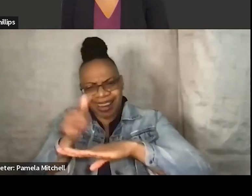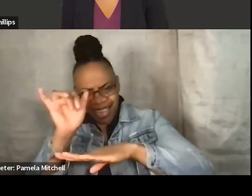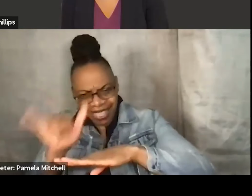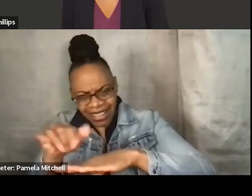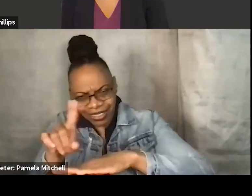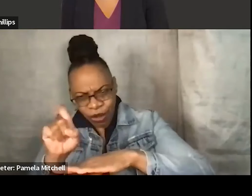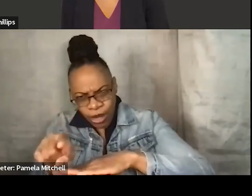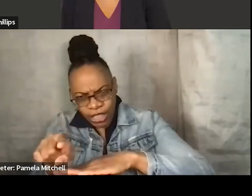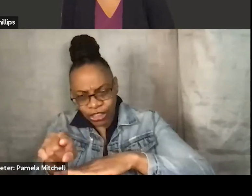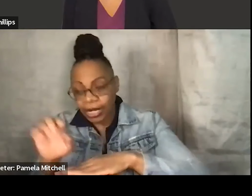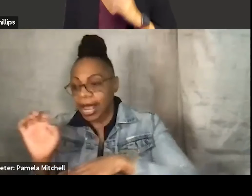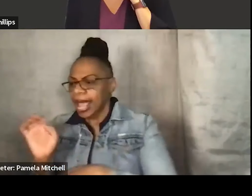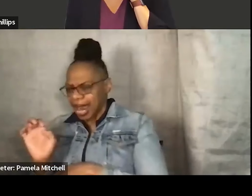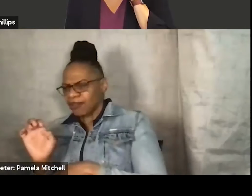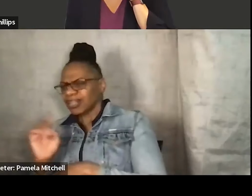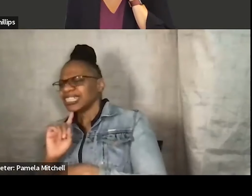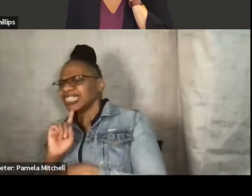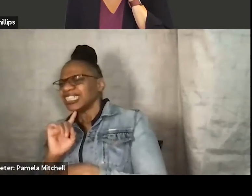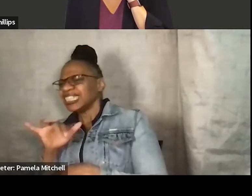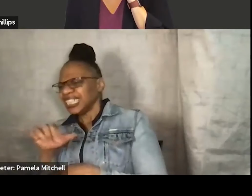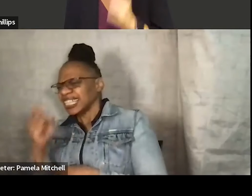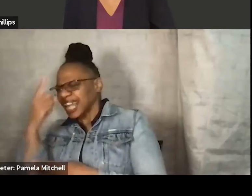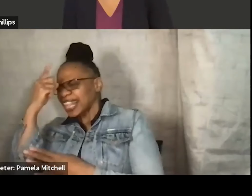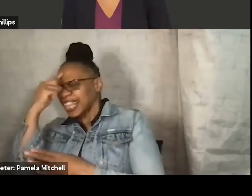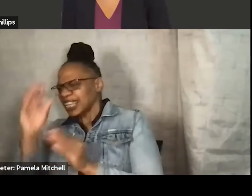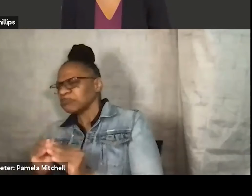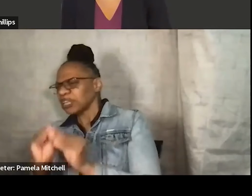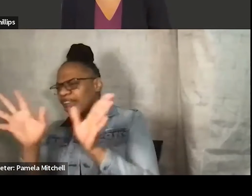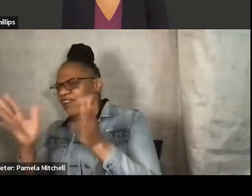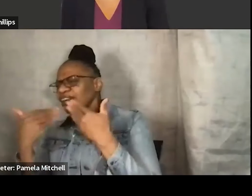Yes, I think that clarifies, thank you. Okay, yeah. - Thank you very much.